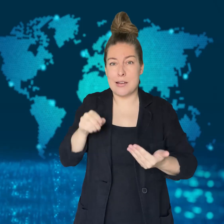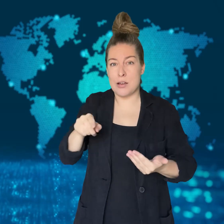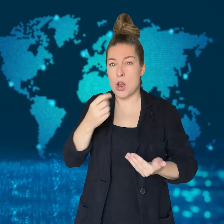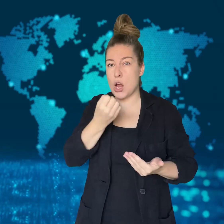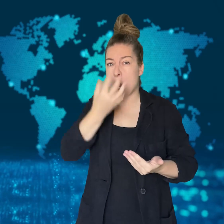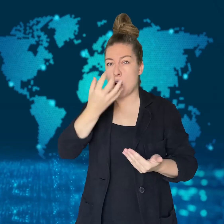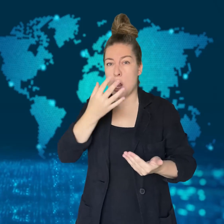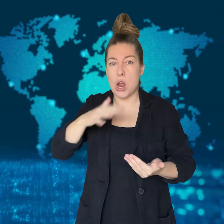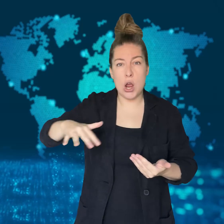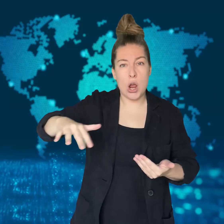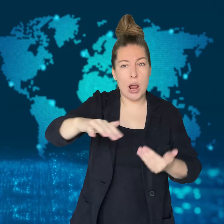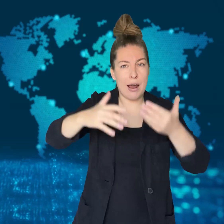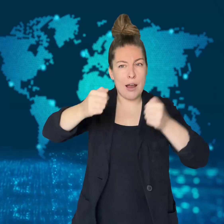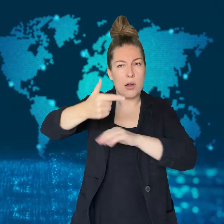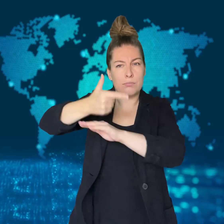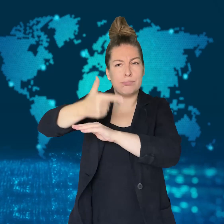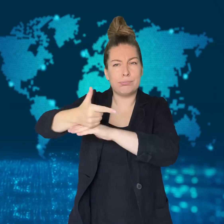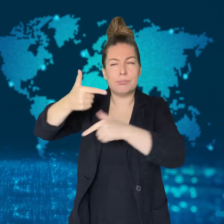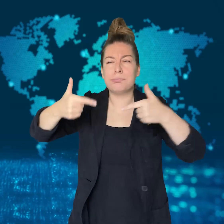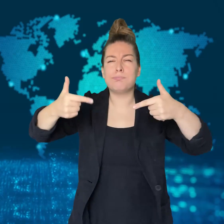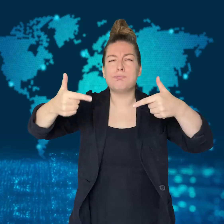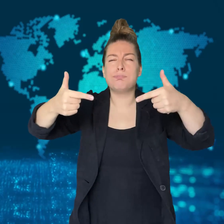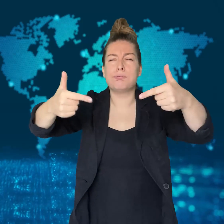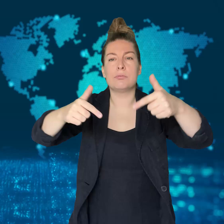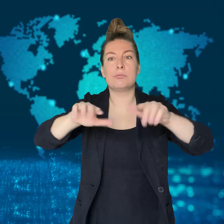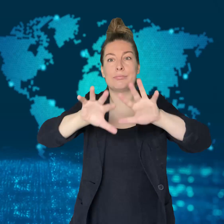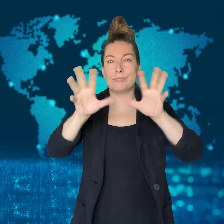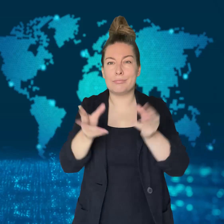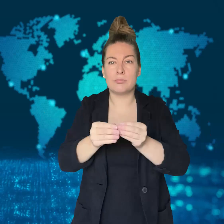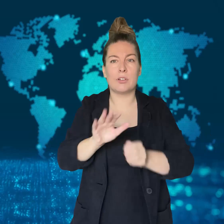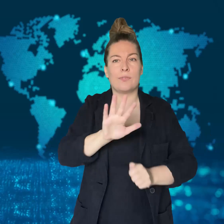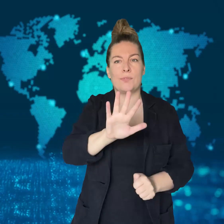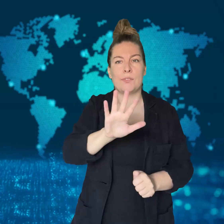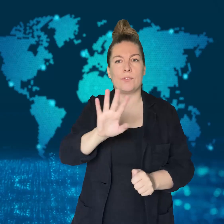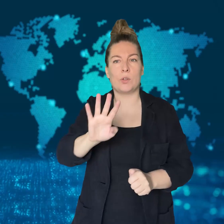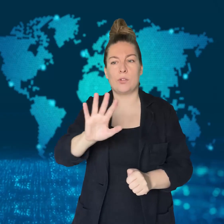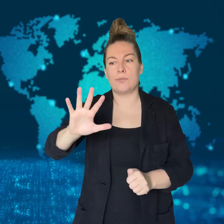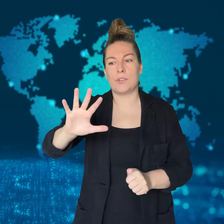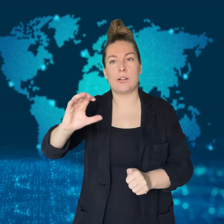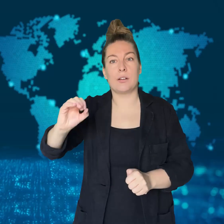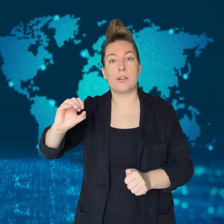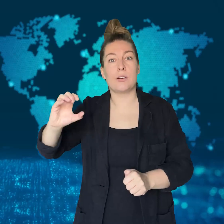Authorities plan to install 2,000 extra surveillance cameras this year